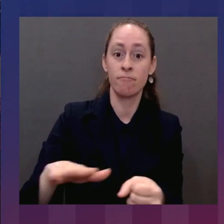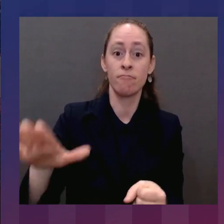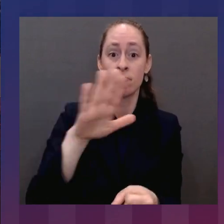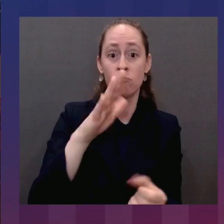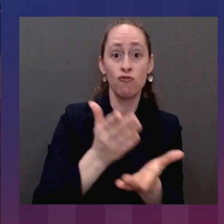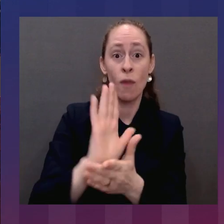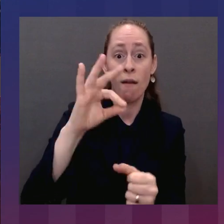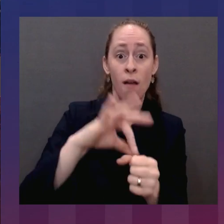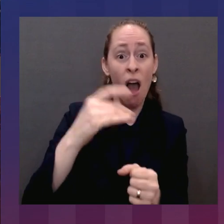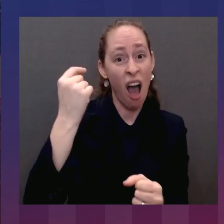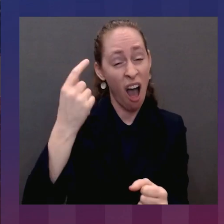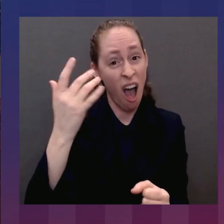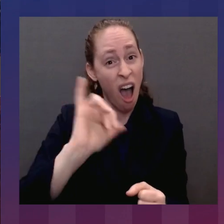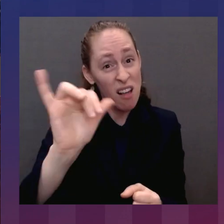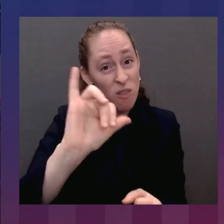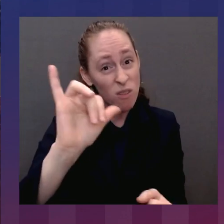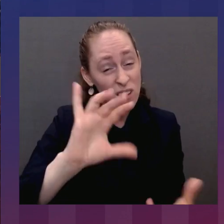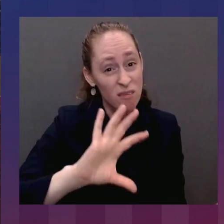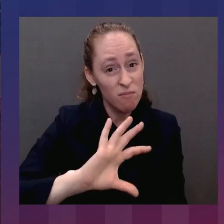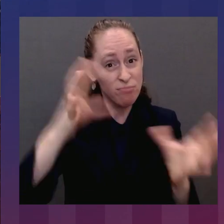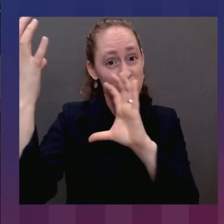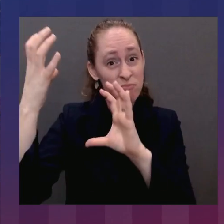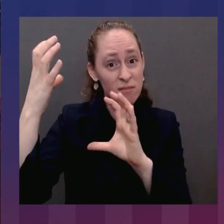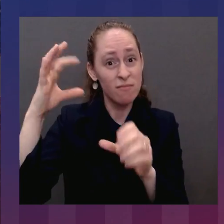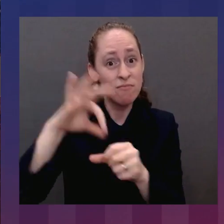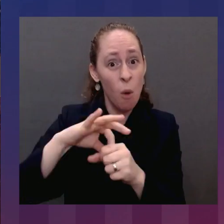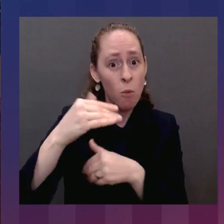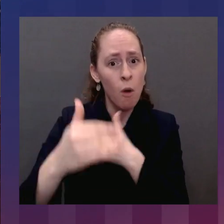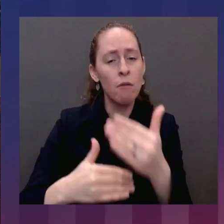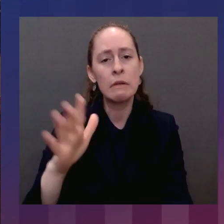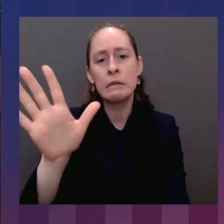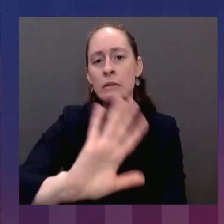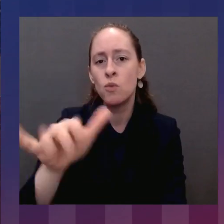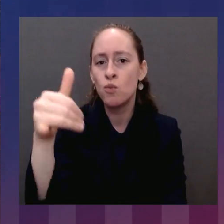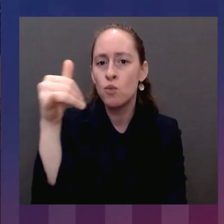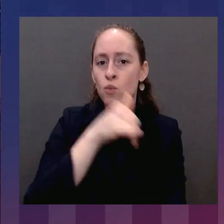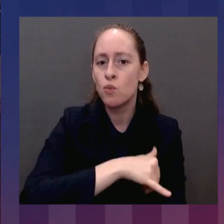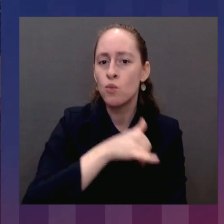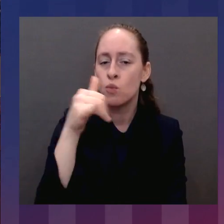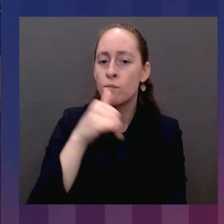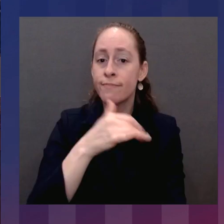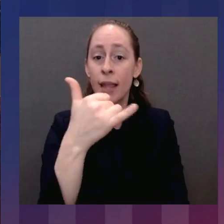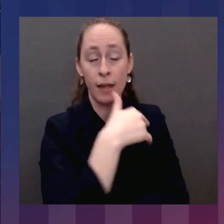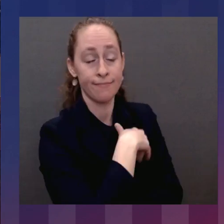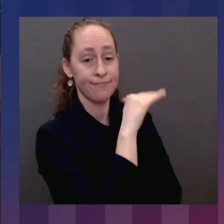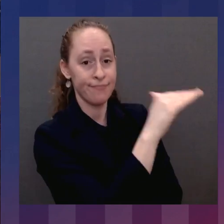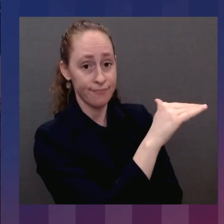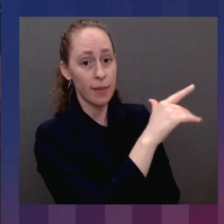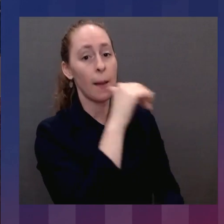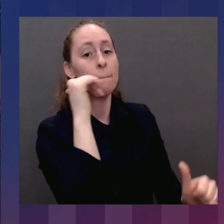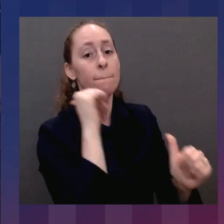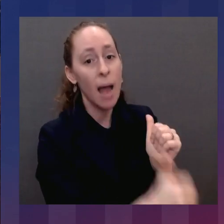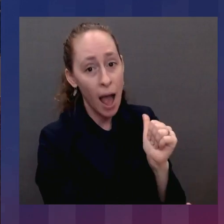I call on the Senate to: Pass the Freedom to Vote Act. Pass the John Lewis Voting Rights Act.